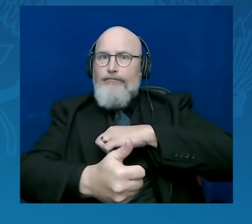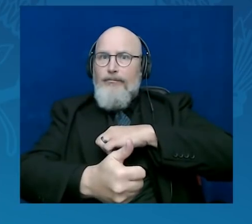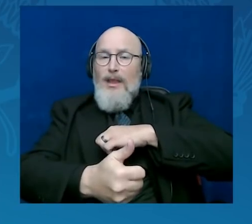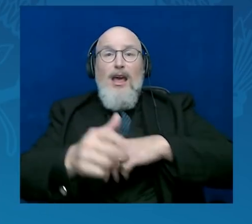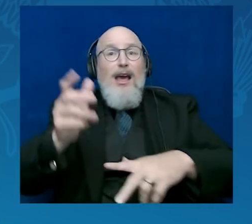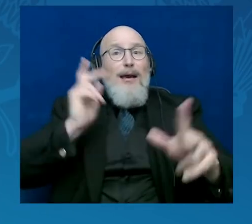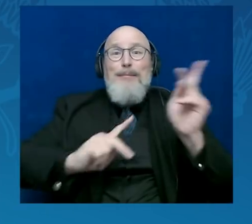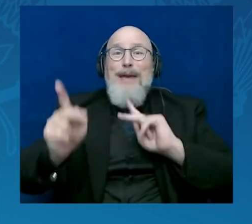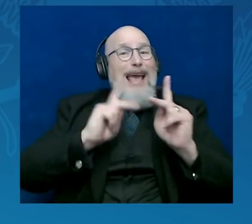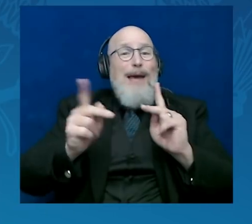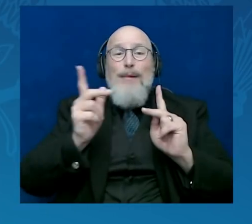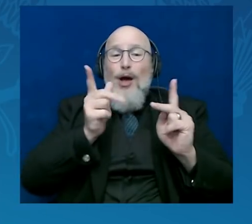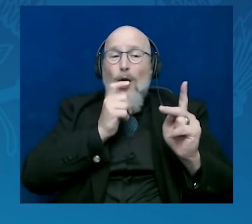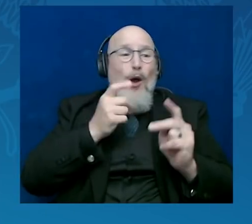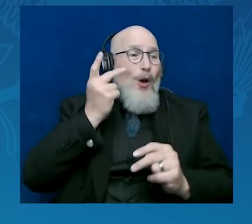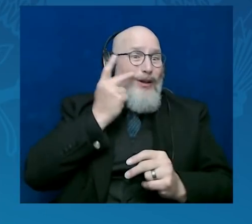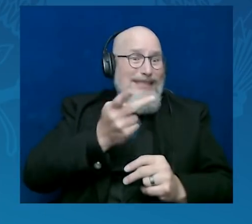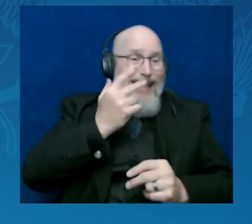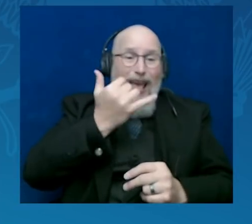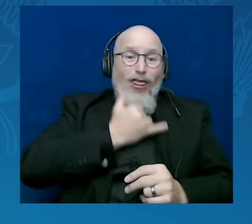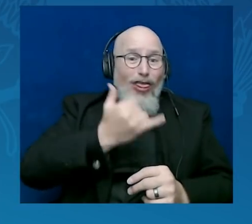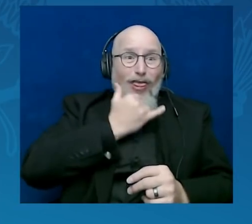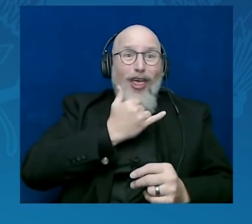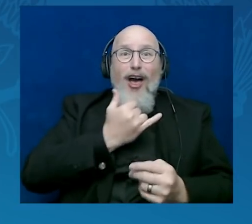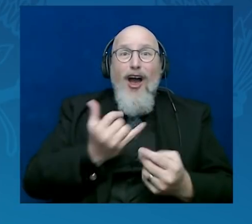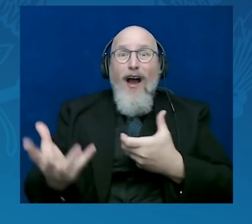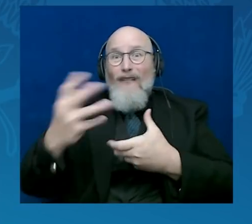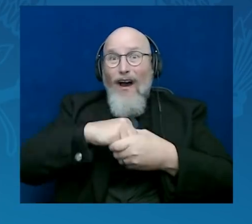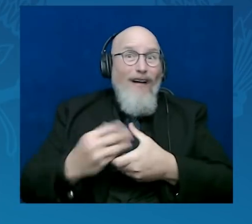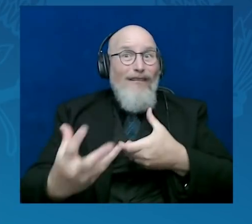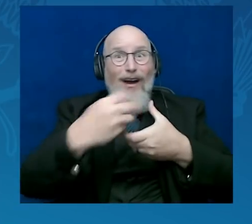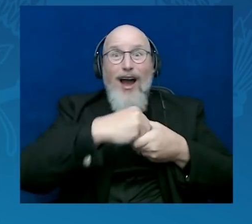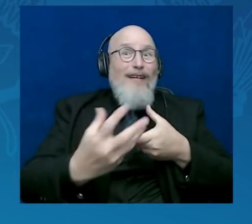and those who aid and abet this unprovoked invasion.